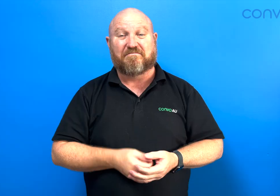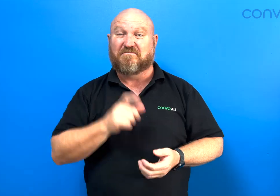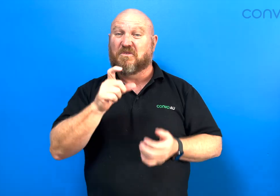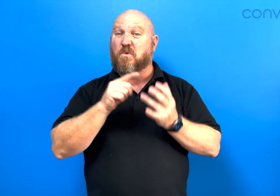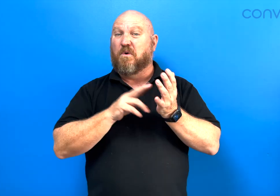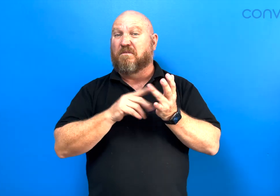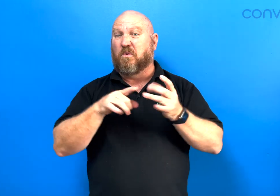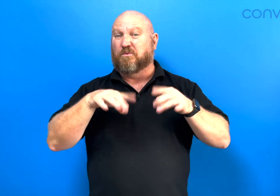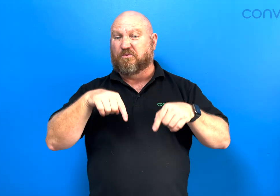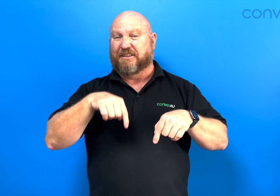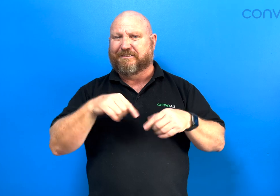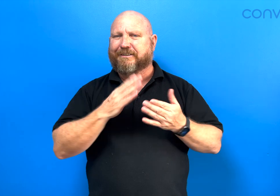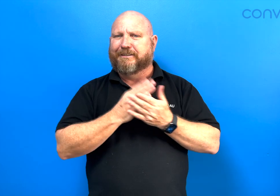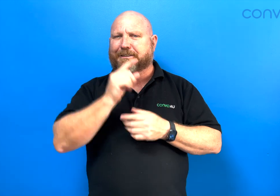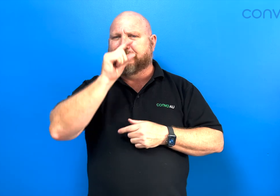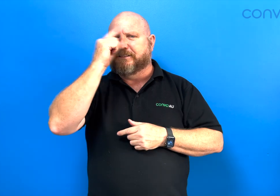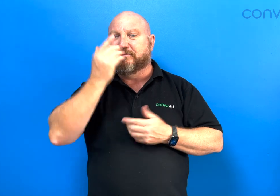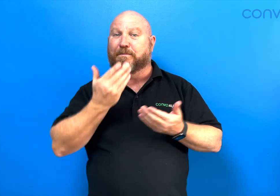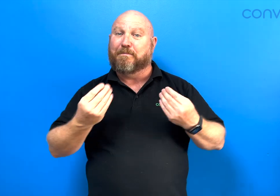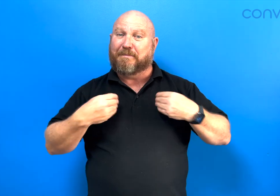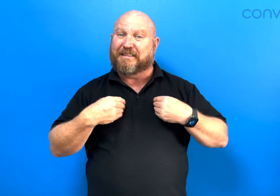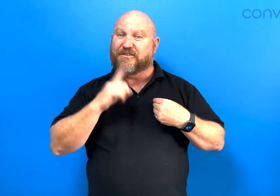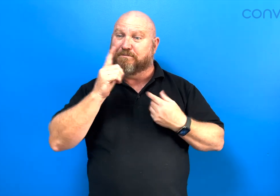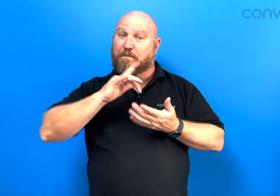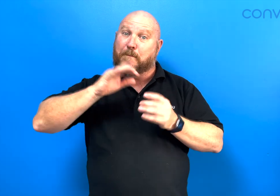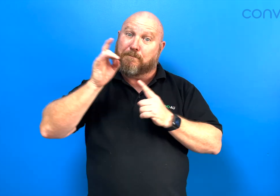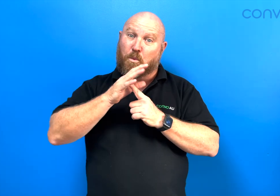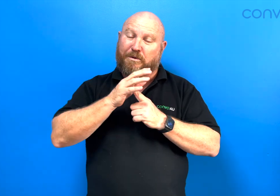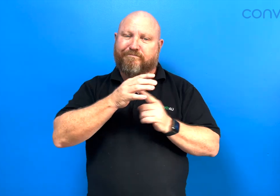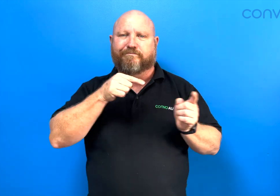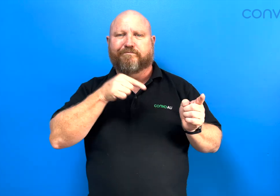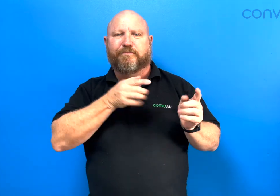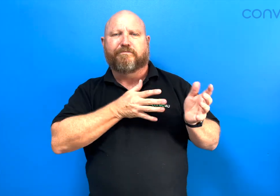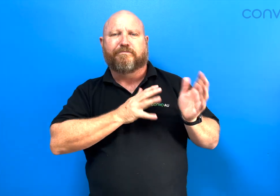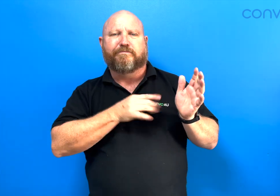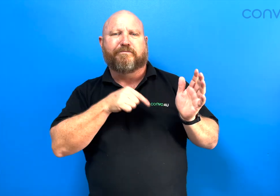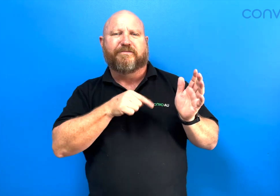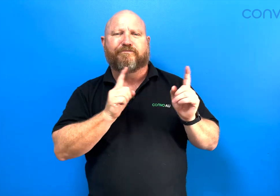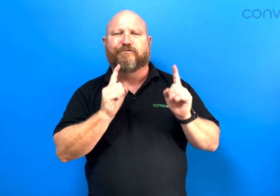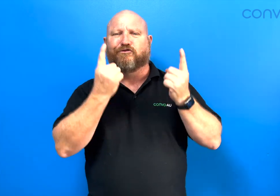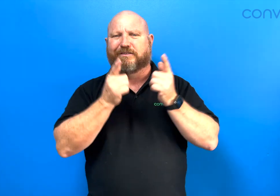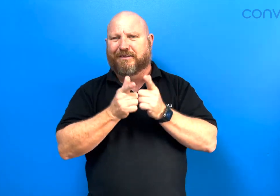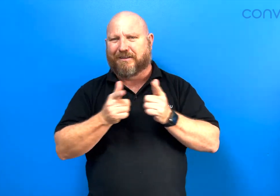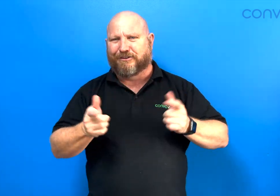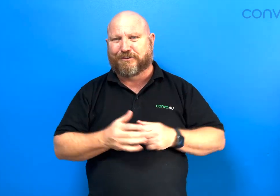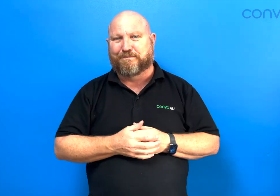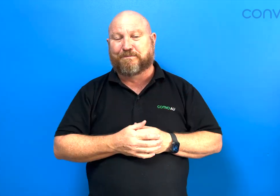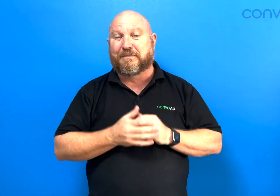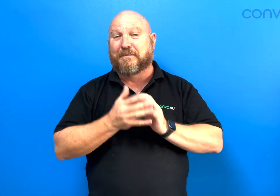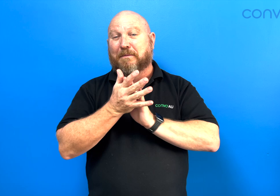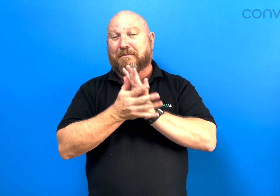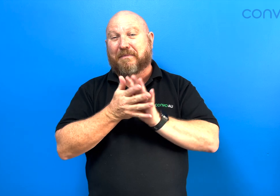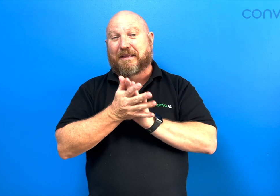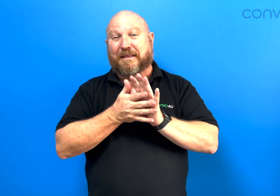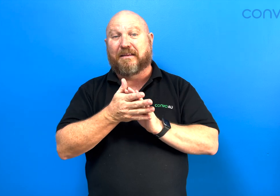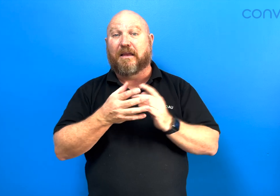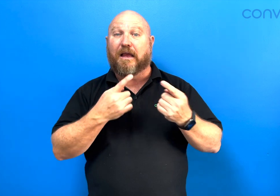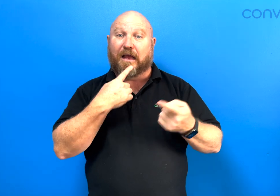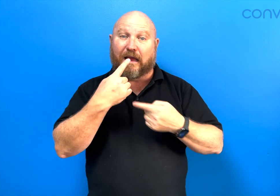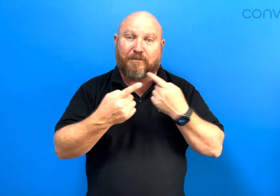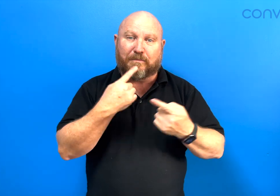As Convo Australia is a sign-centric business, we provide information and support through use of our language, Auslan.